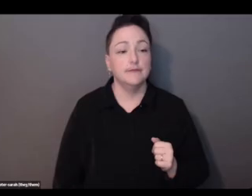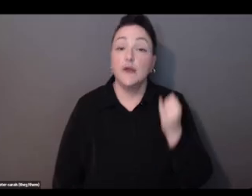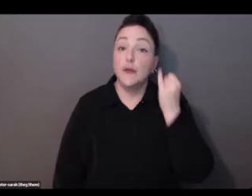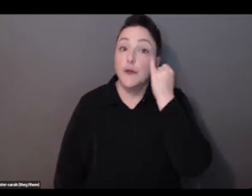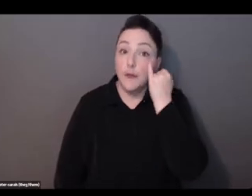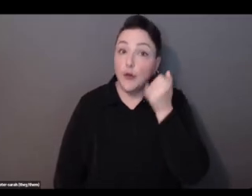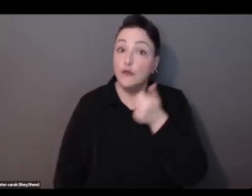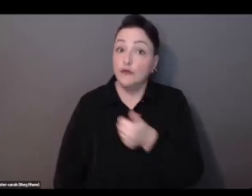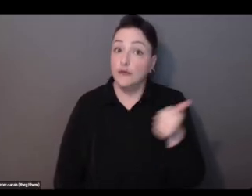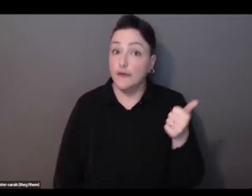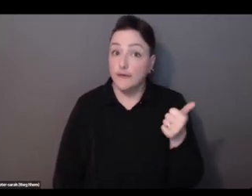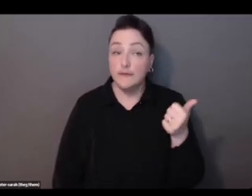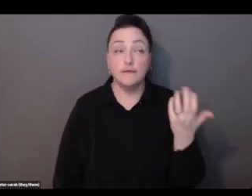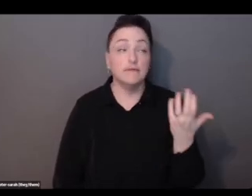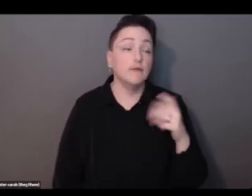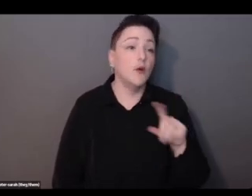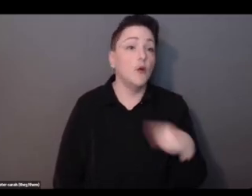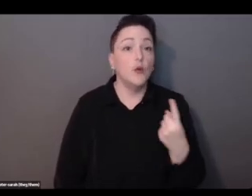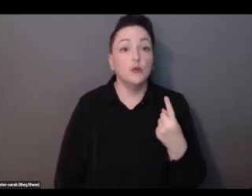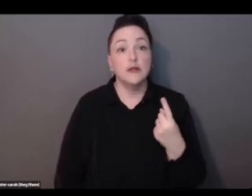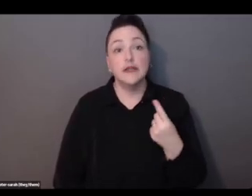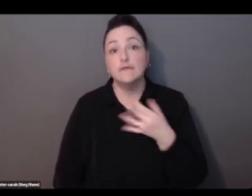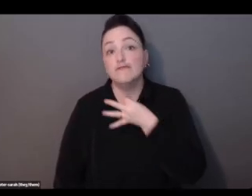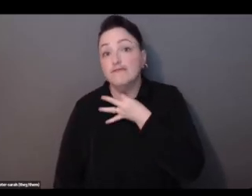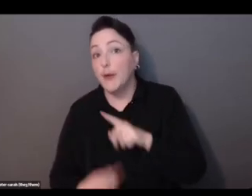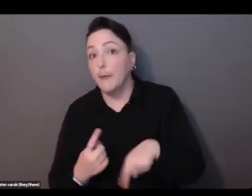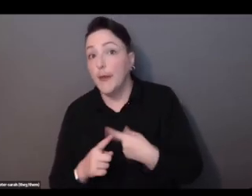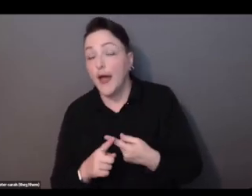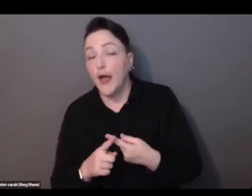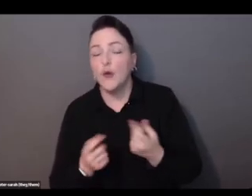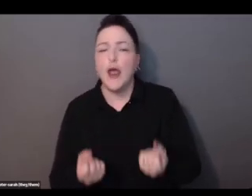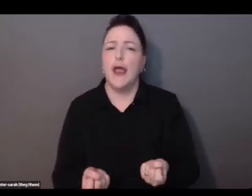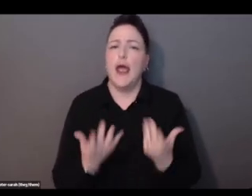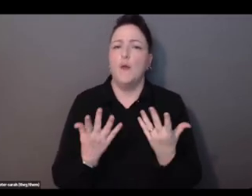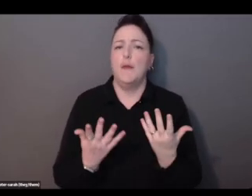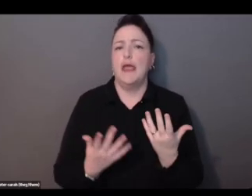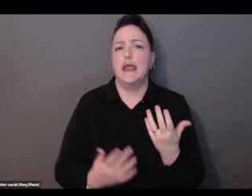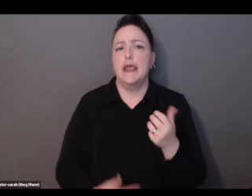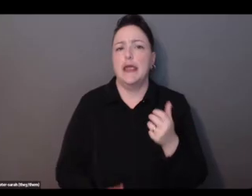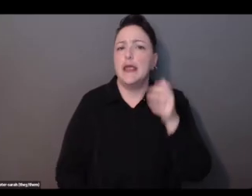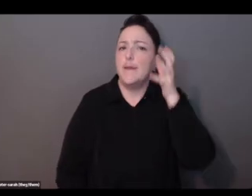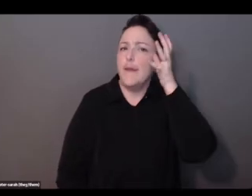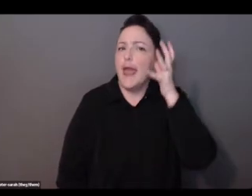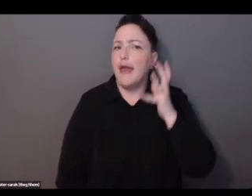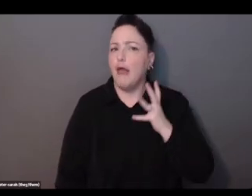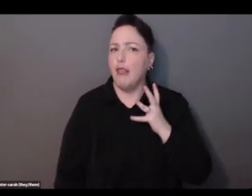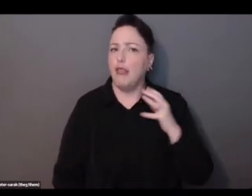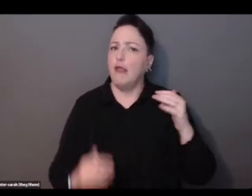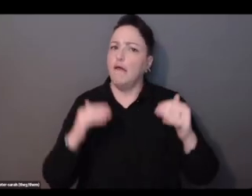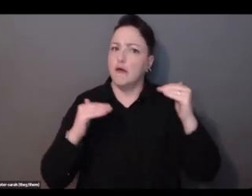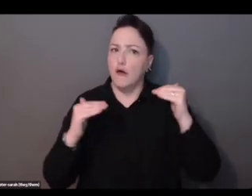only interested in looking at how many male adults who are American Indian or